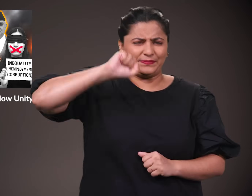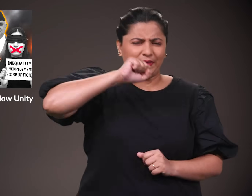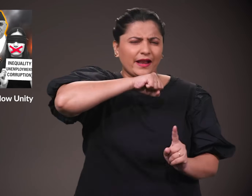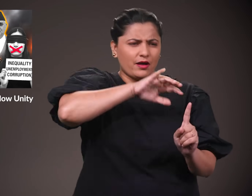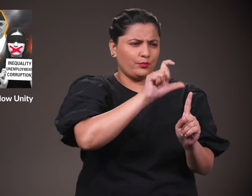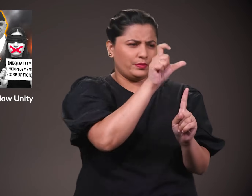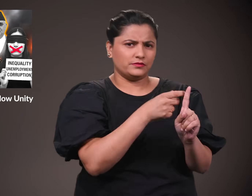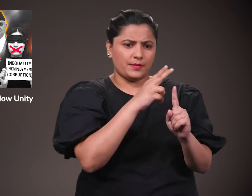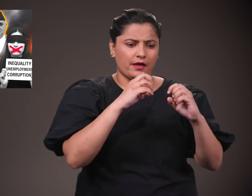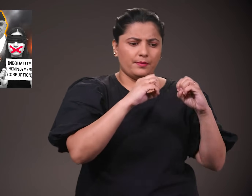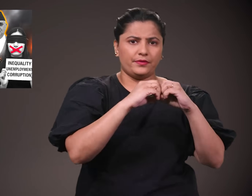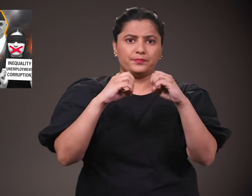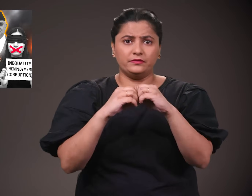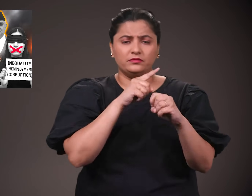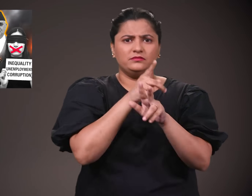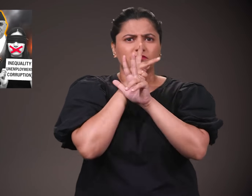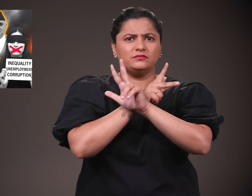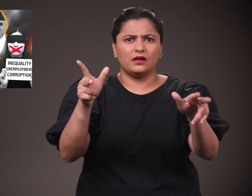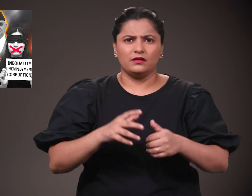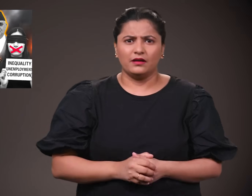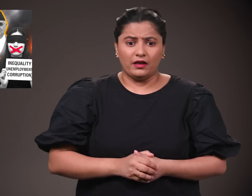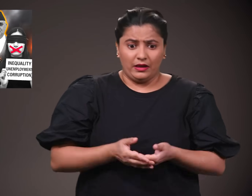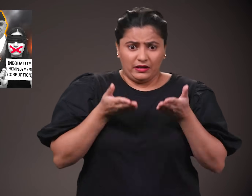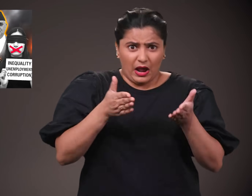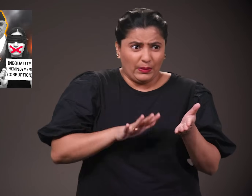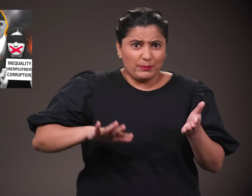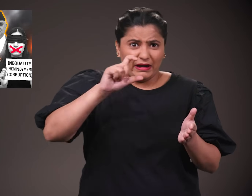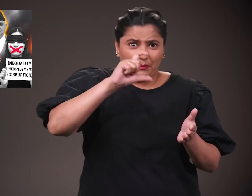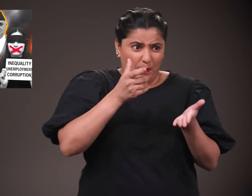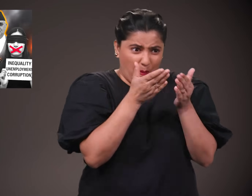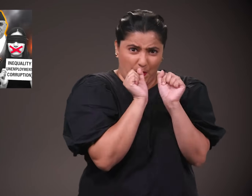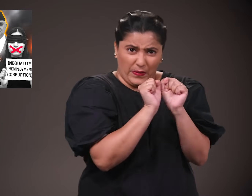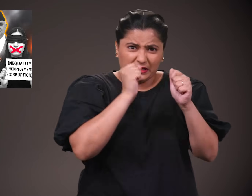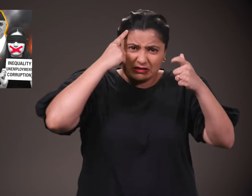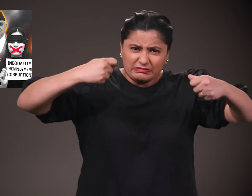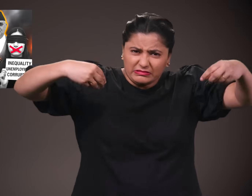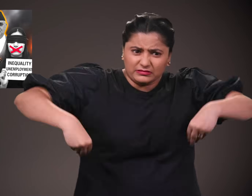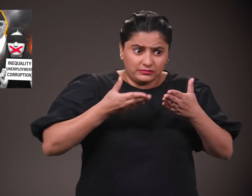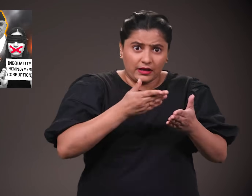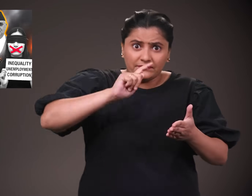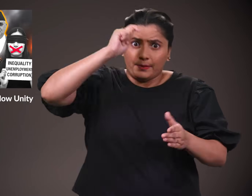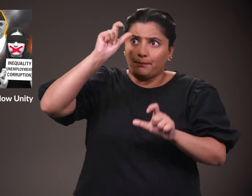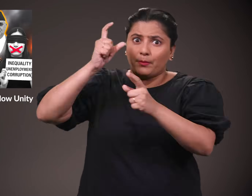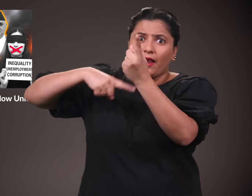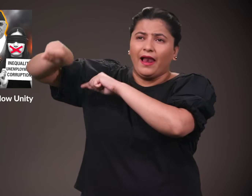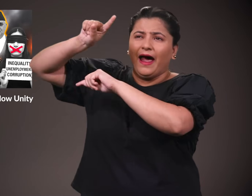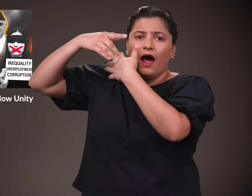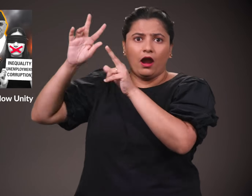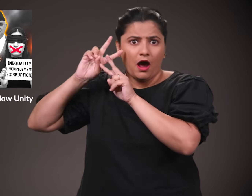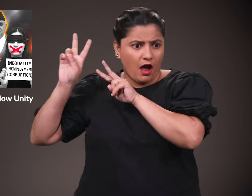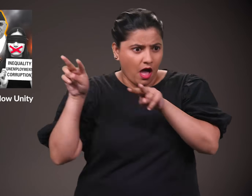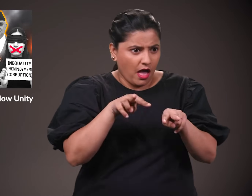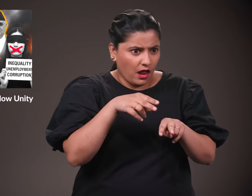Bhumika Bharati, another young protester, noted that foreigners were watching: